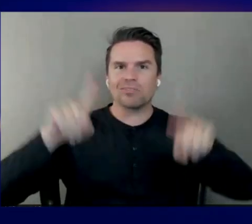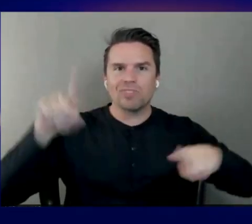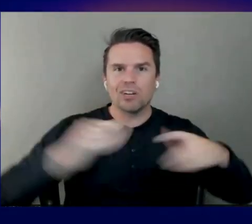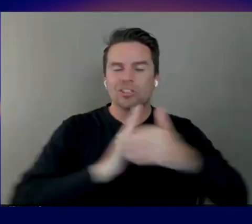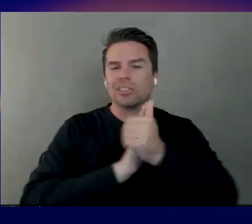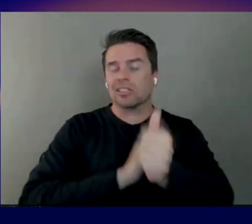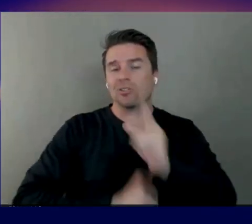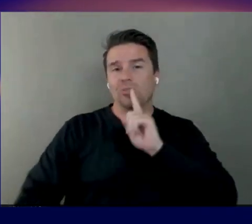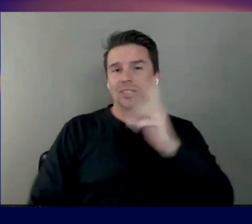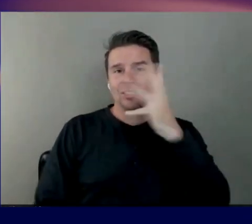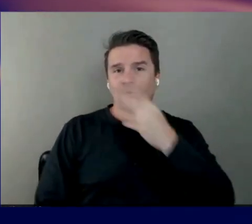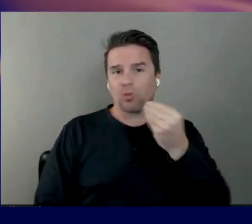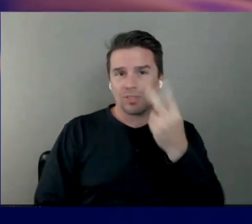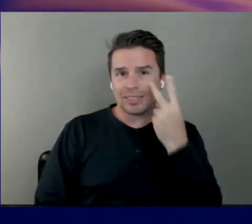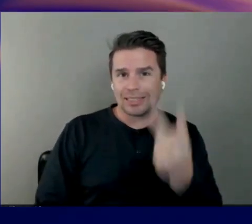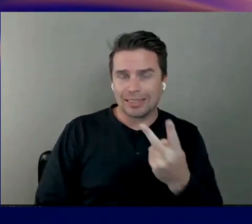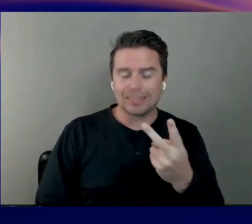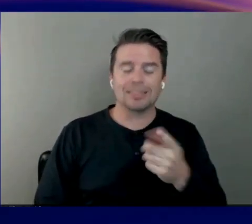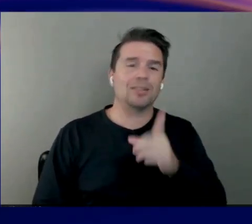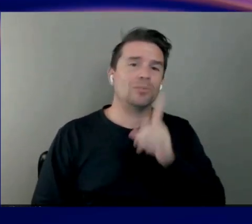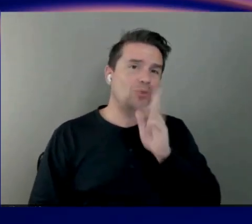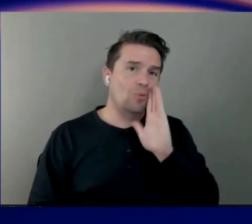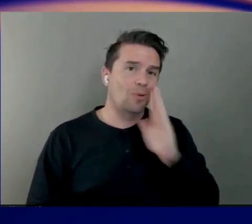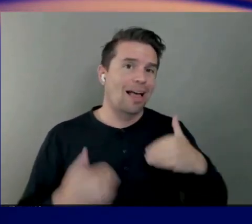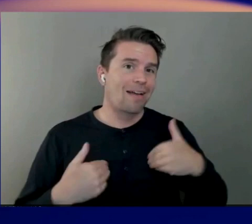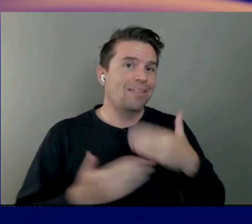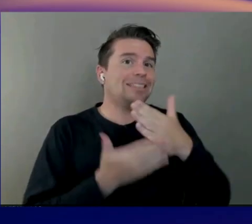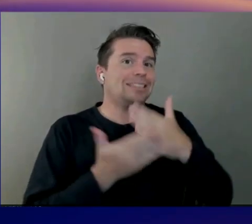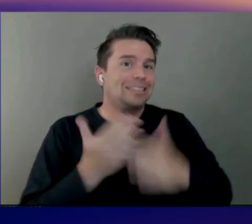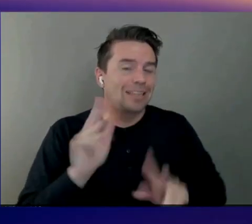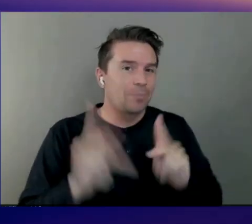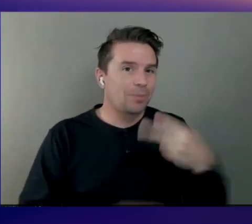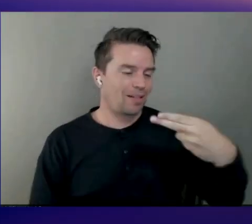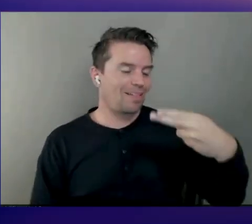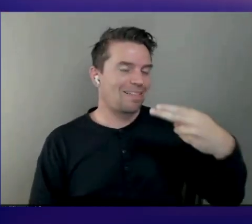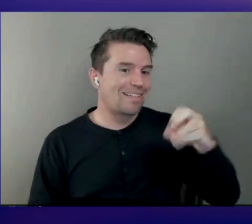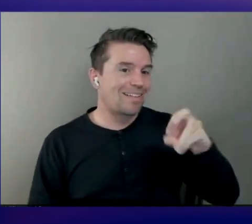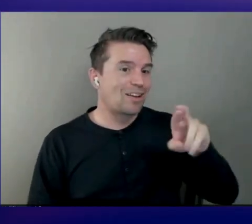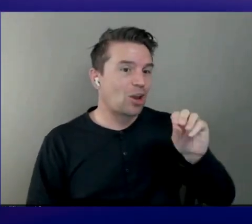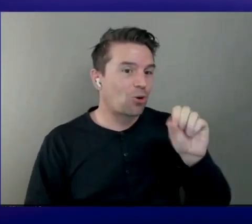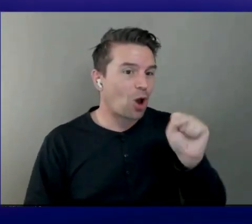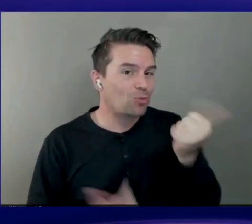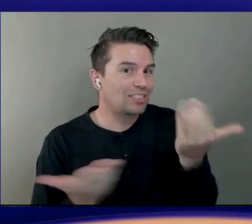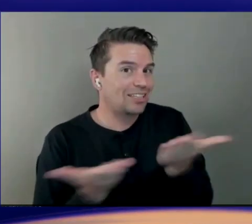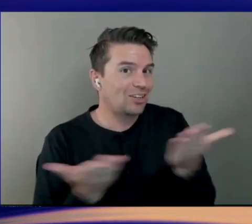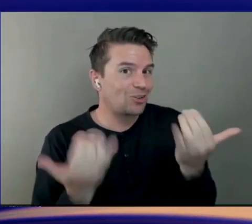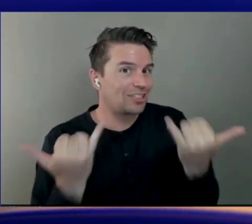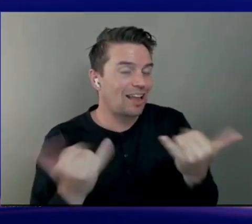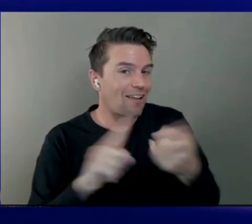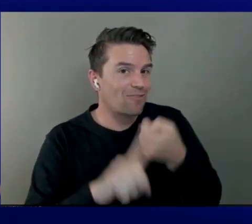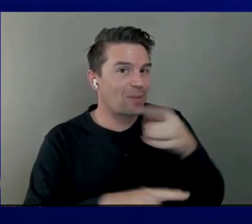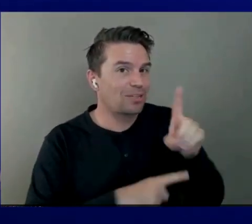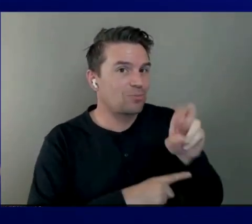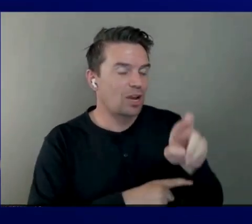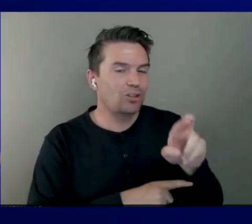I'm pretty sure we'll have some Heroes here today as well from the DeepRacer community. I think we are at over 30,000.